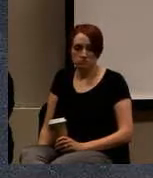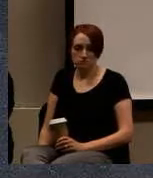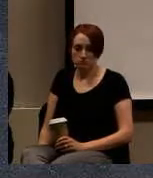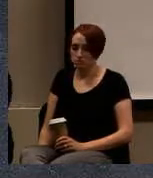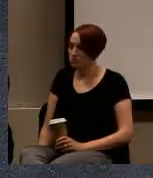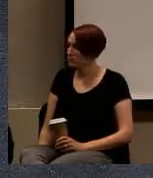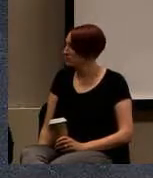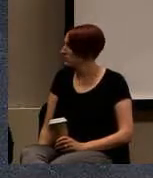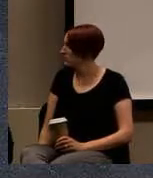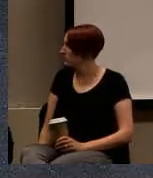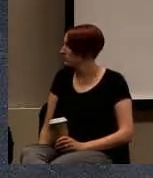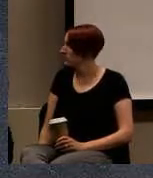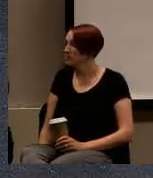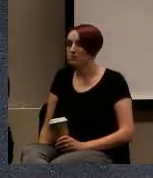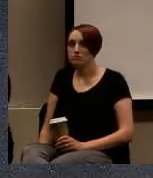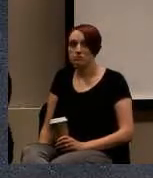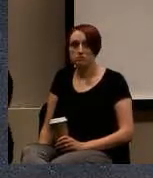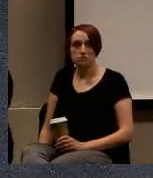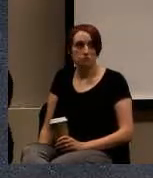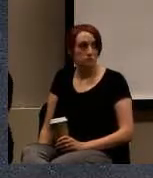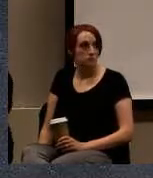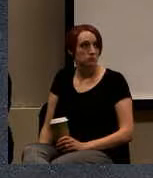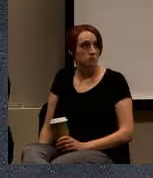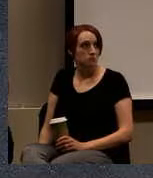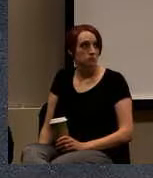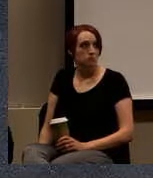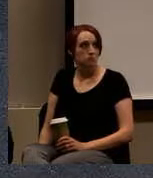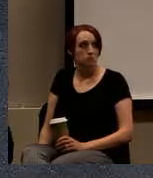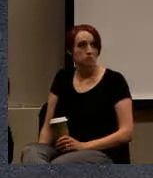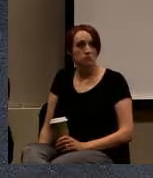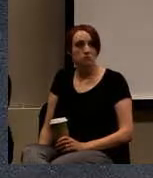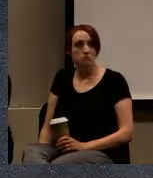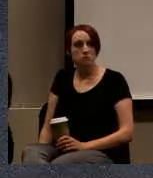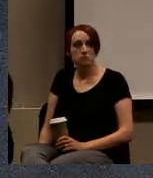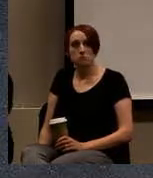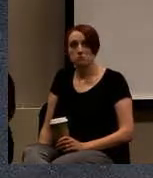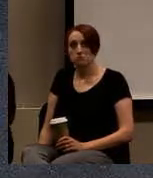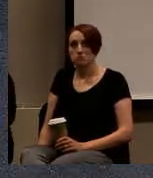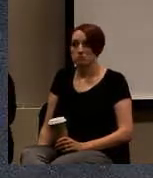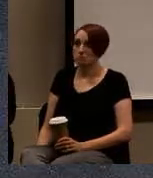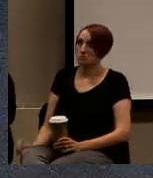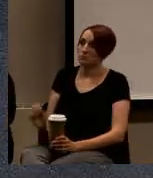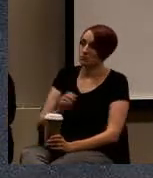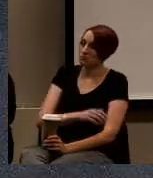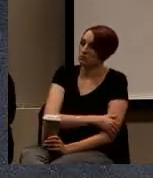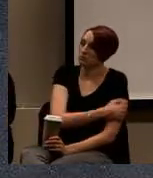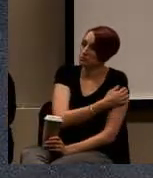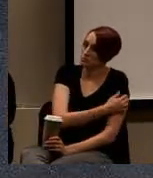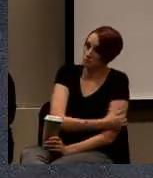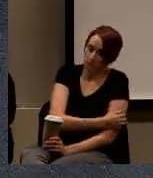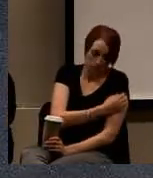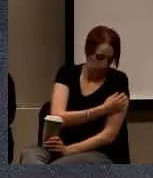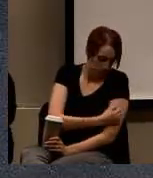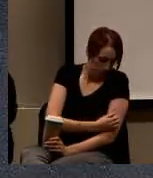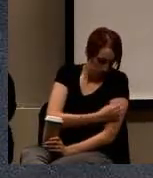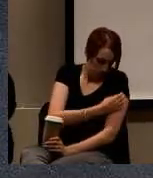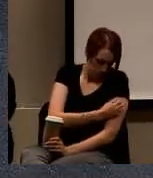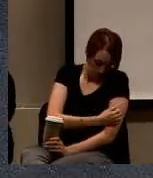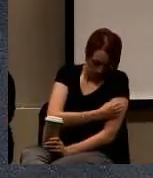to share with communities or agencies or organizations that you work with, feel free to take whatever I have here with me today, but if I